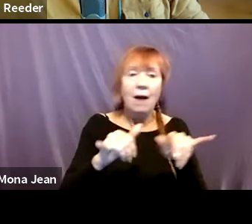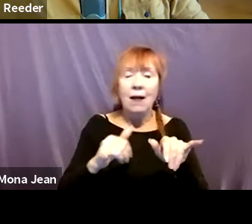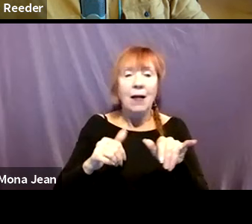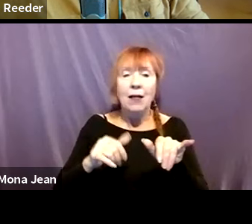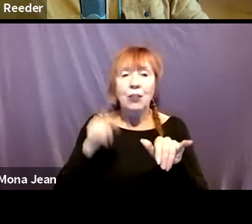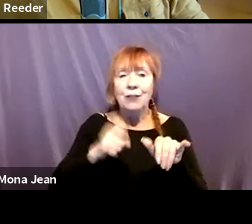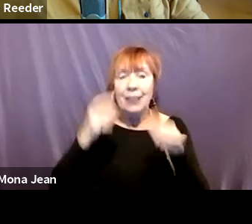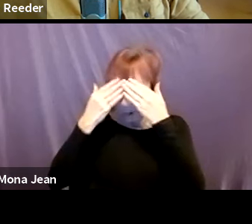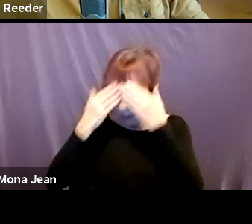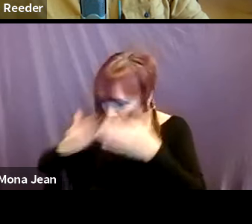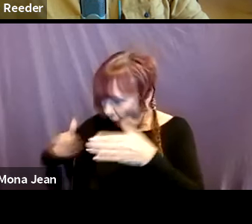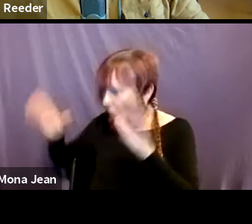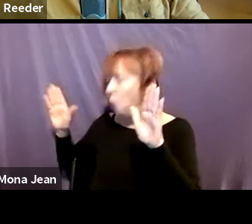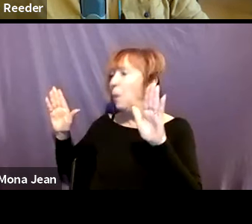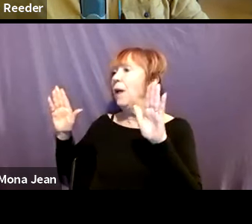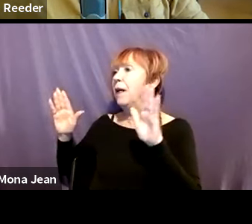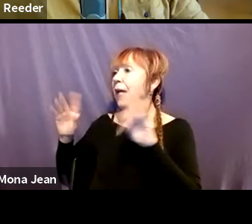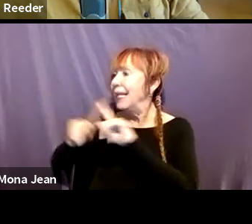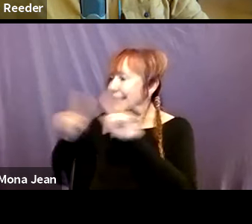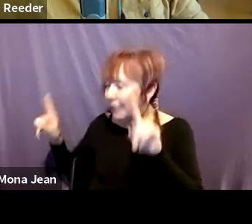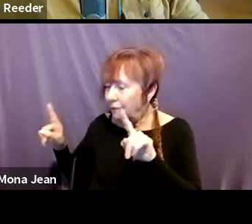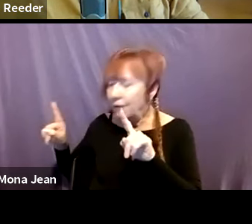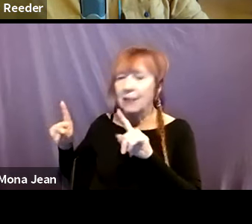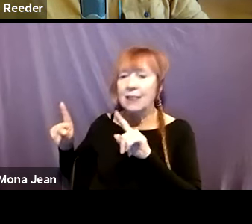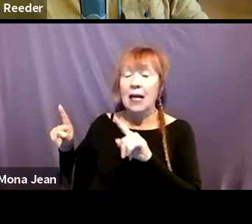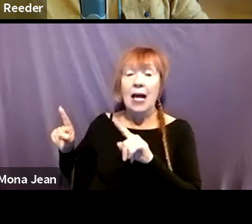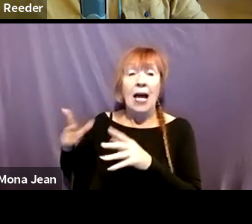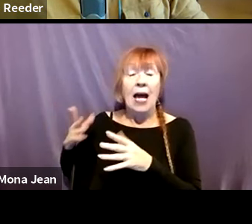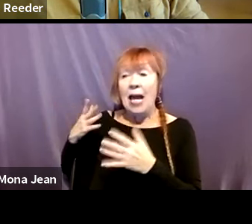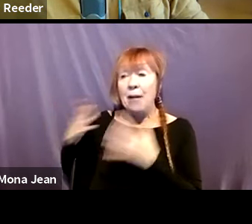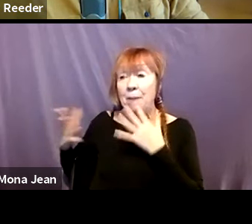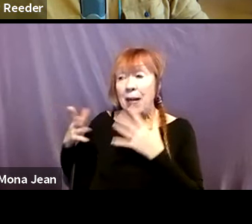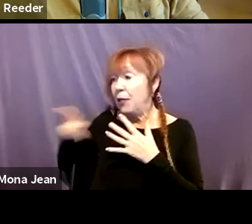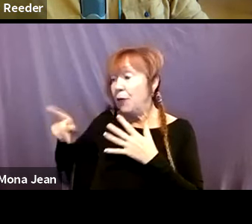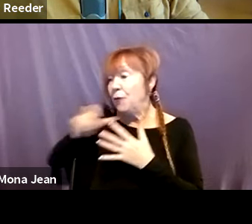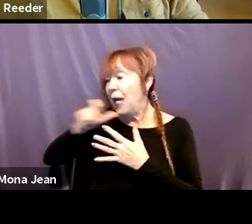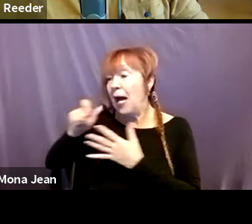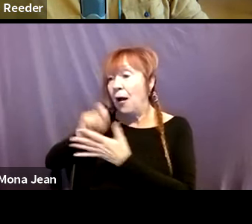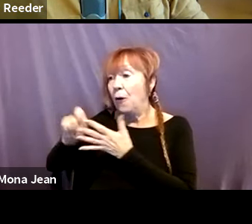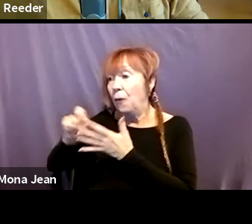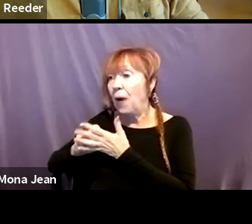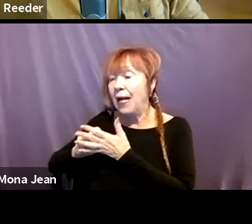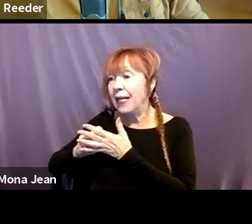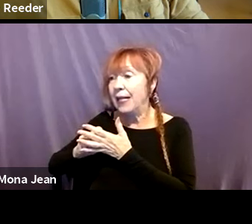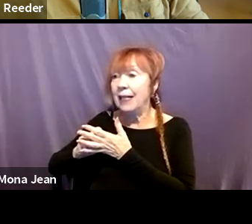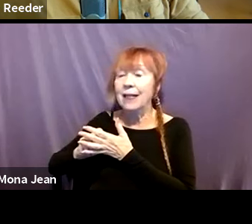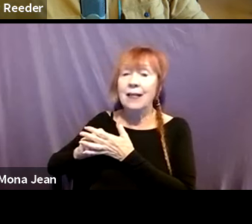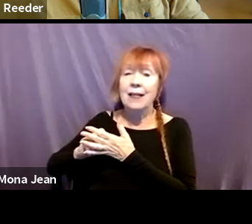And even though you may not be writing anything, like Ingmar Bergman, you know,